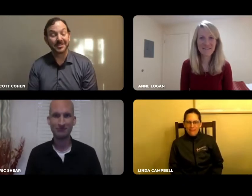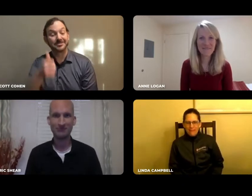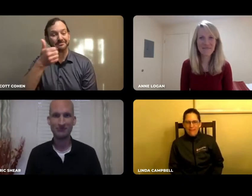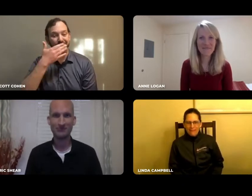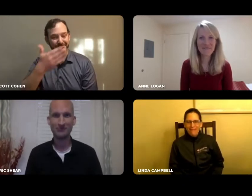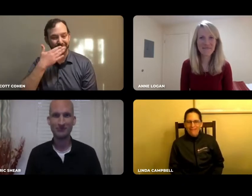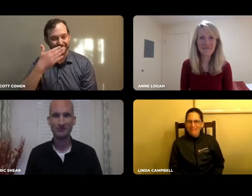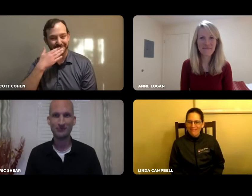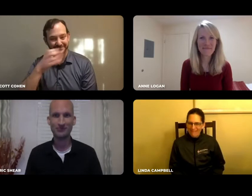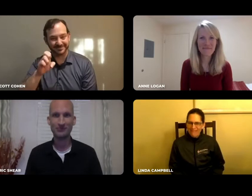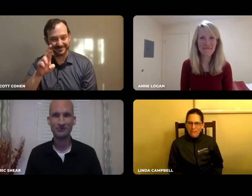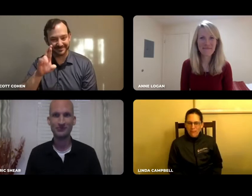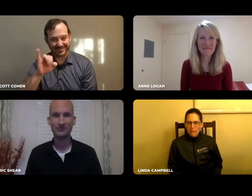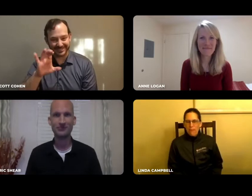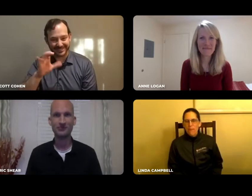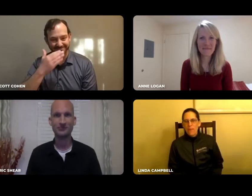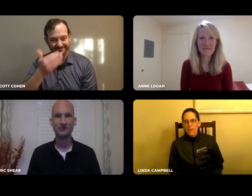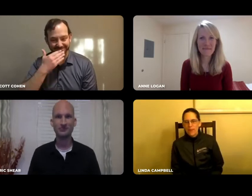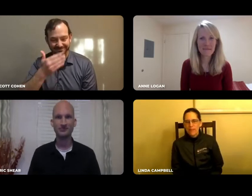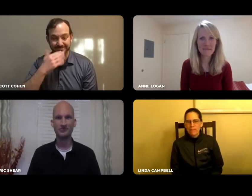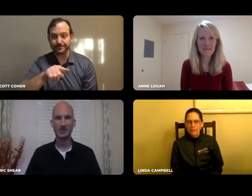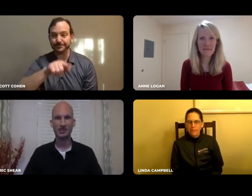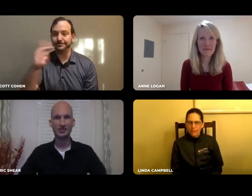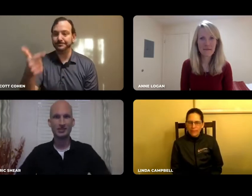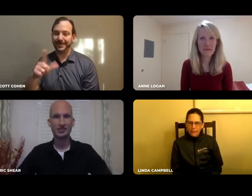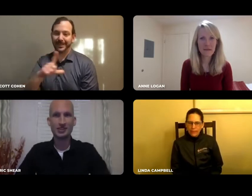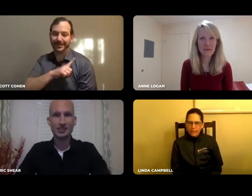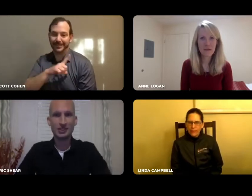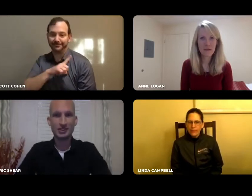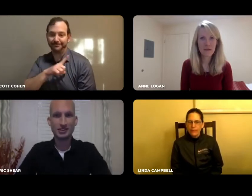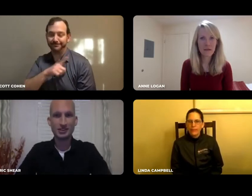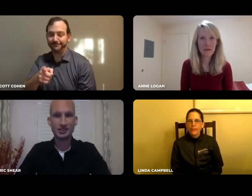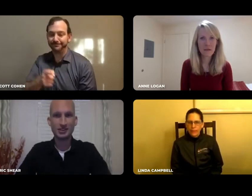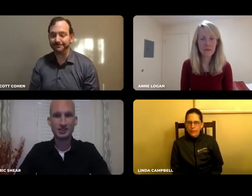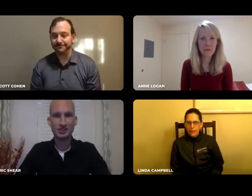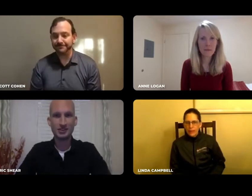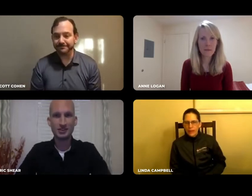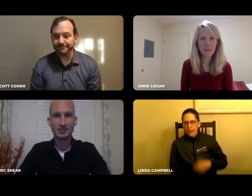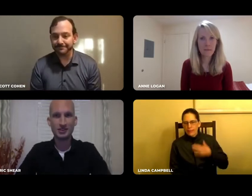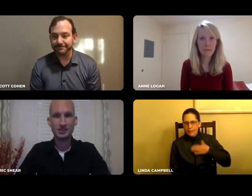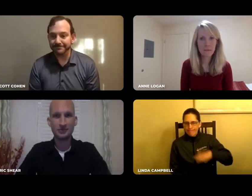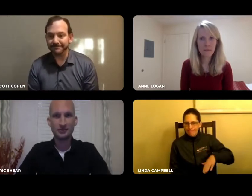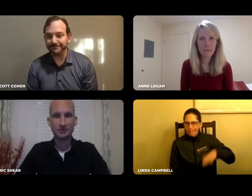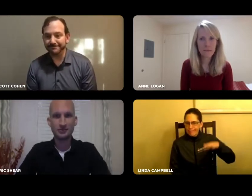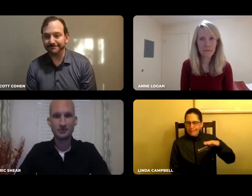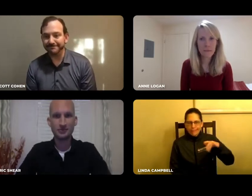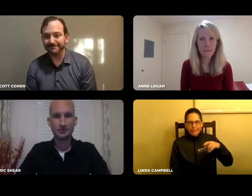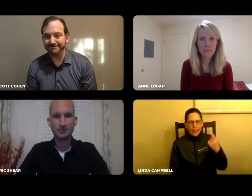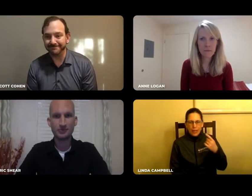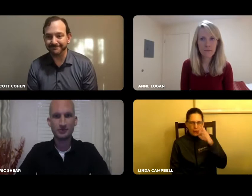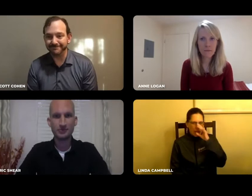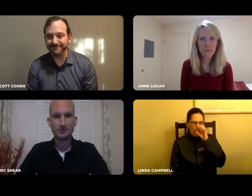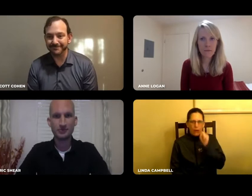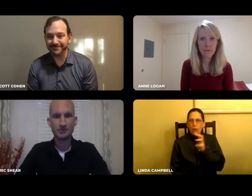Thank you so much for that response. Linda? Growing up I was always fascinated